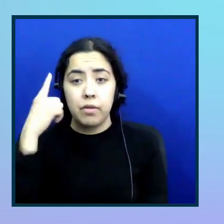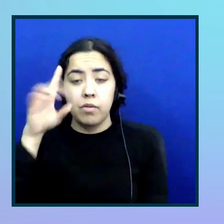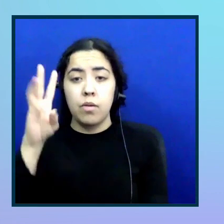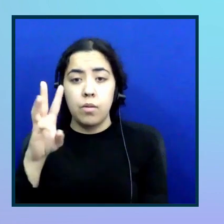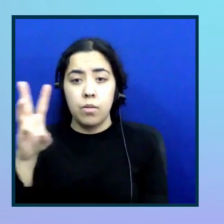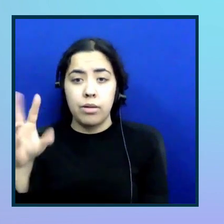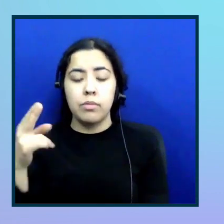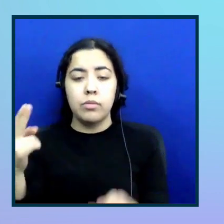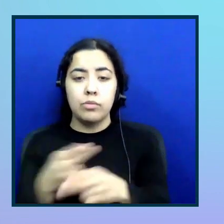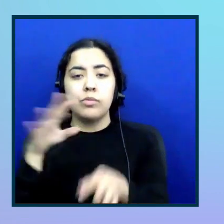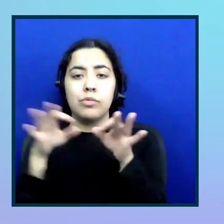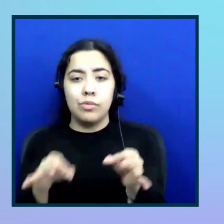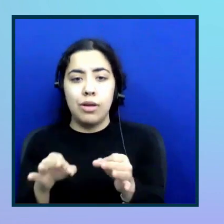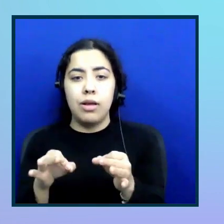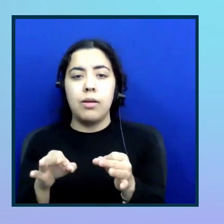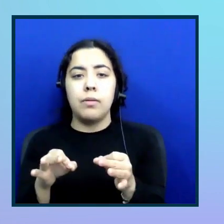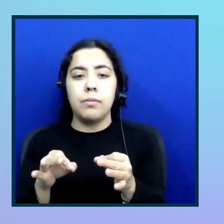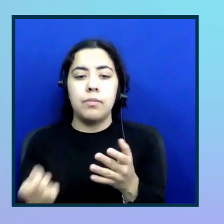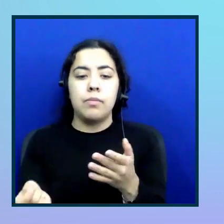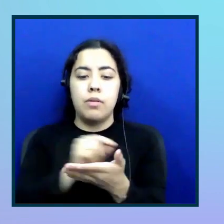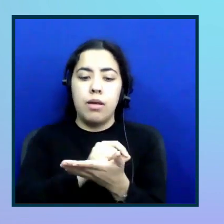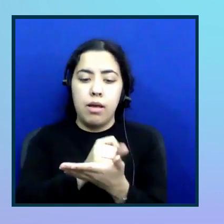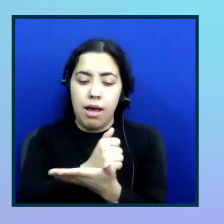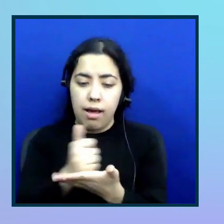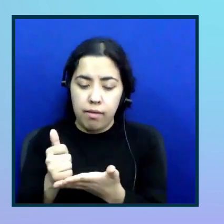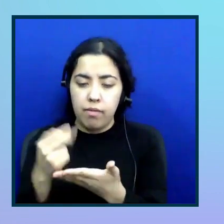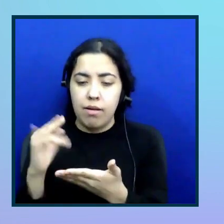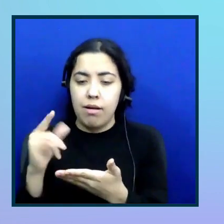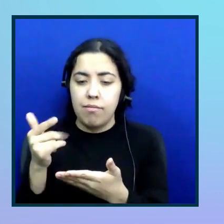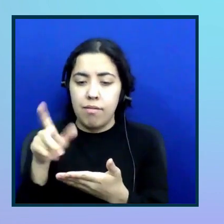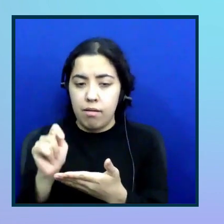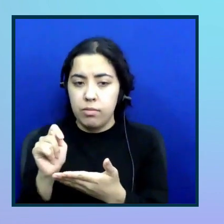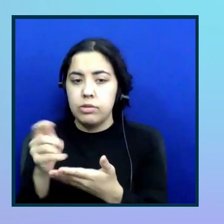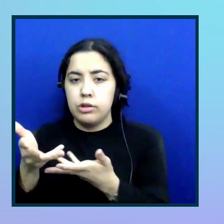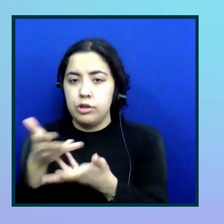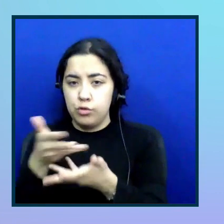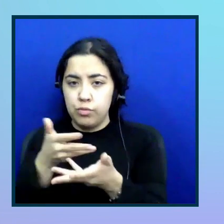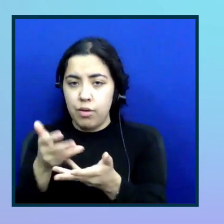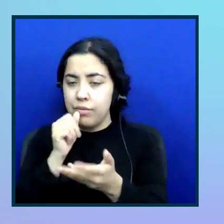highlighting interactive or not static content in apps, I'm assuming mobile apps.